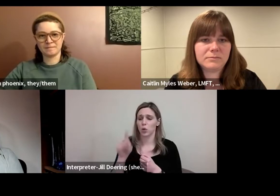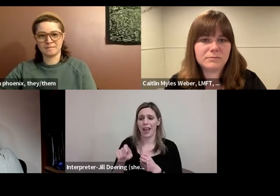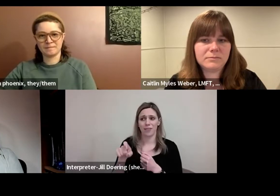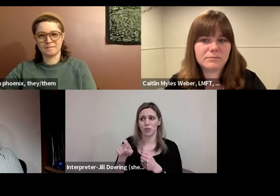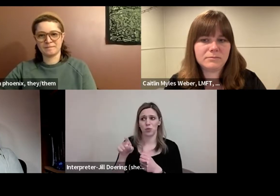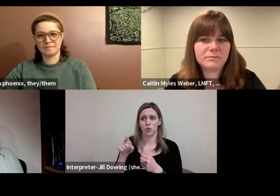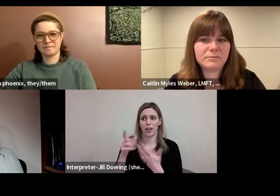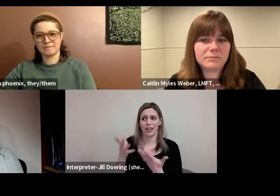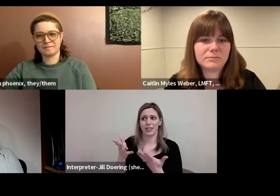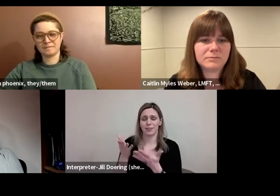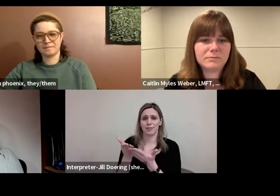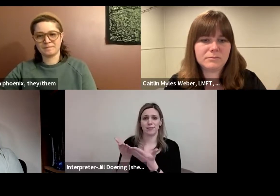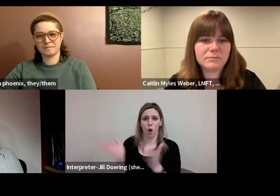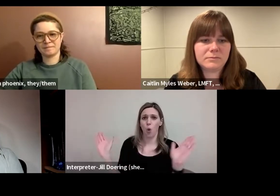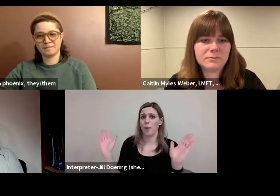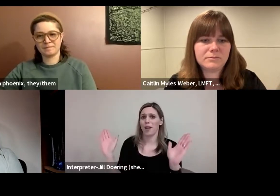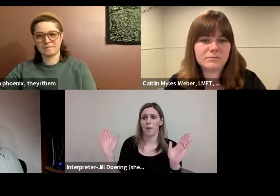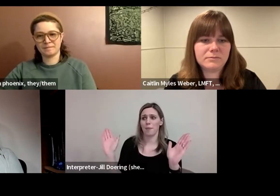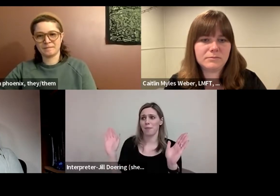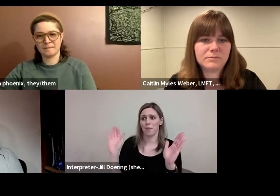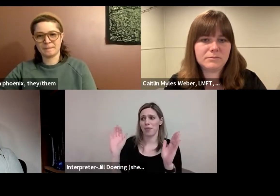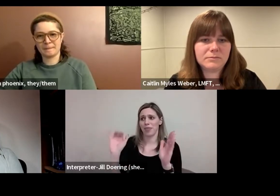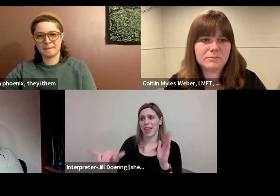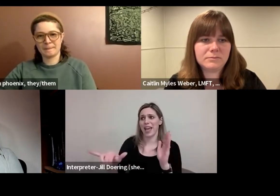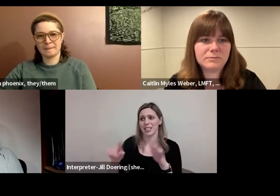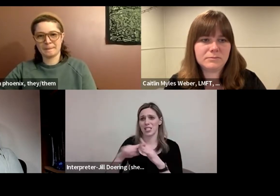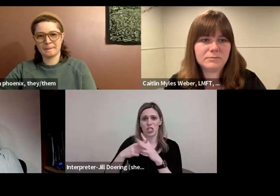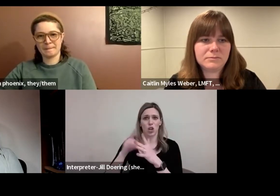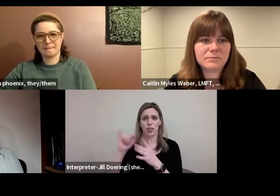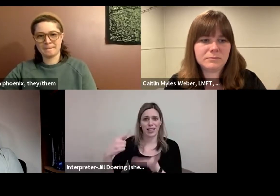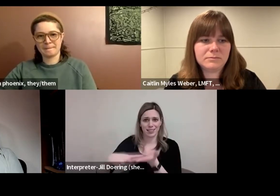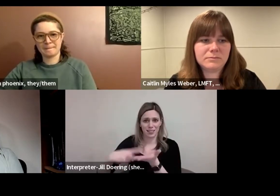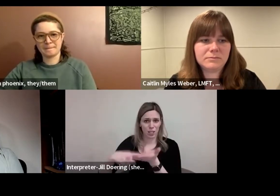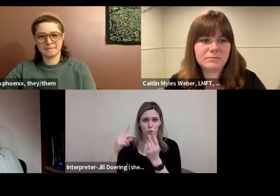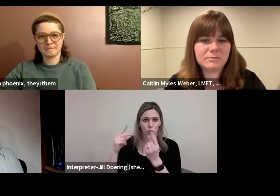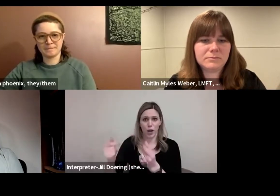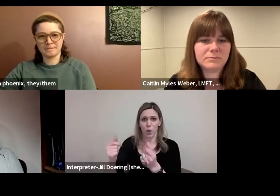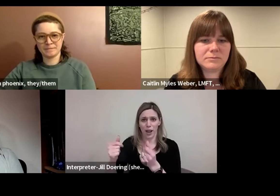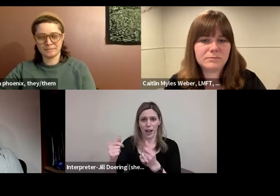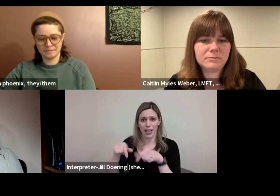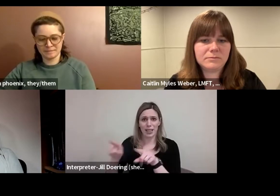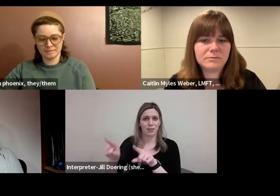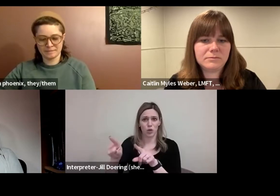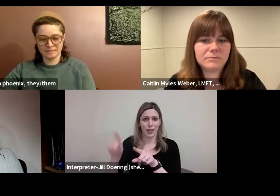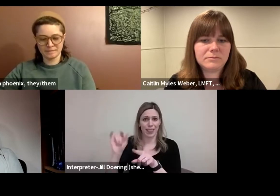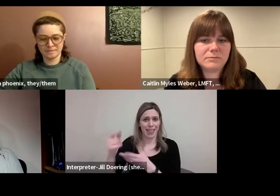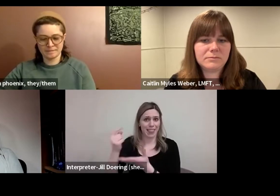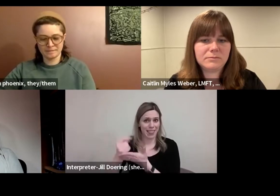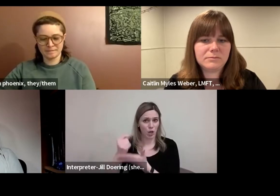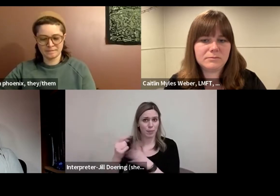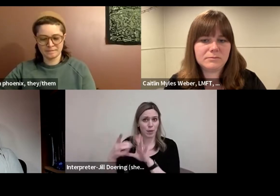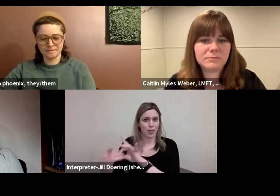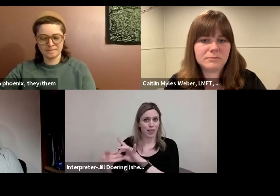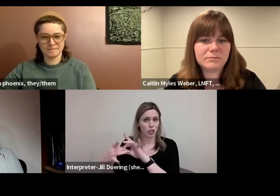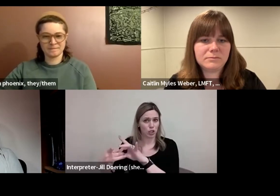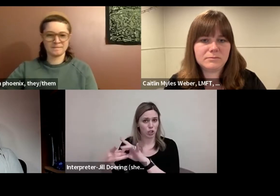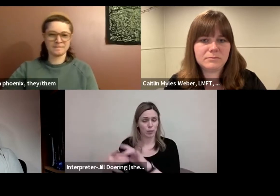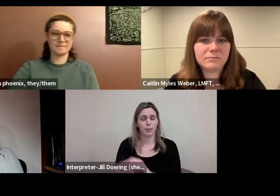of a therapeutic relationship. And it doesn't, you know... I don't...